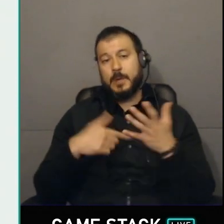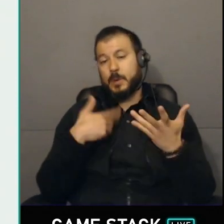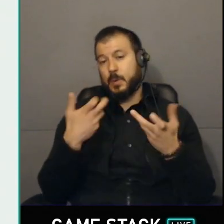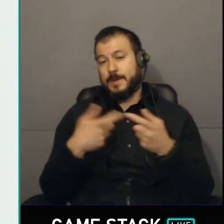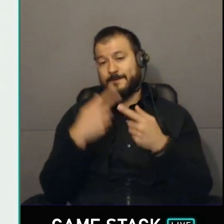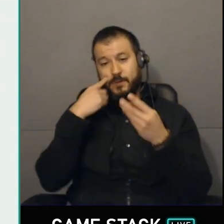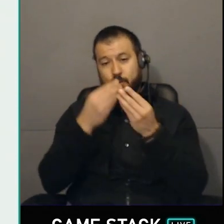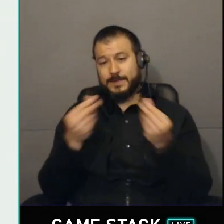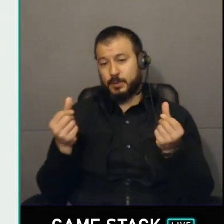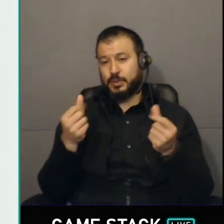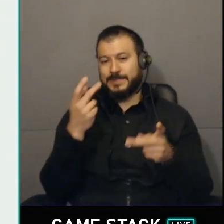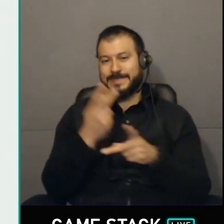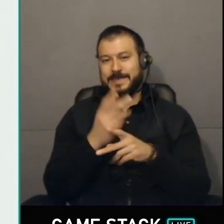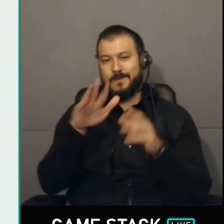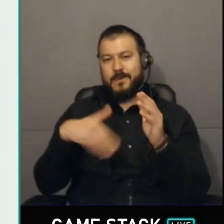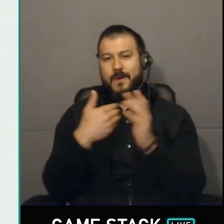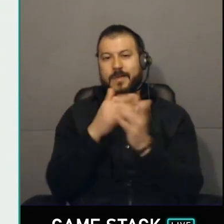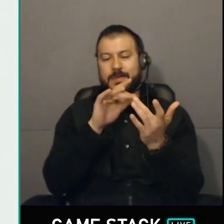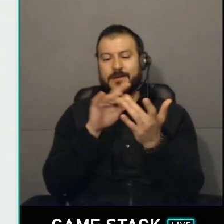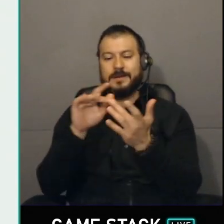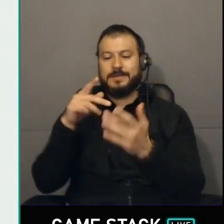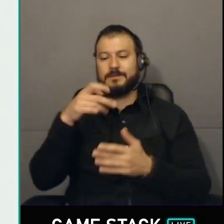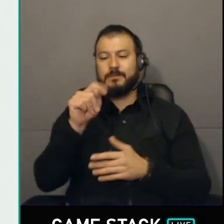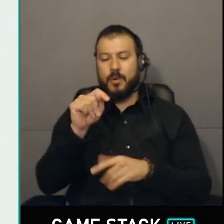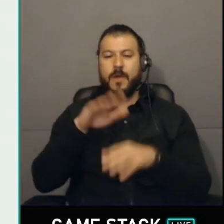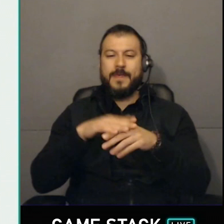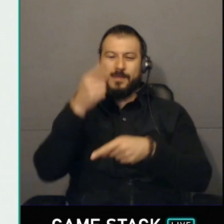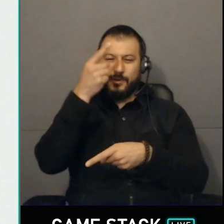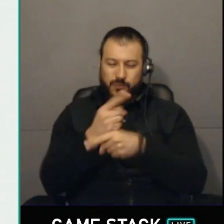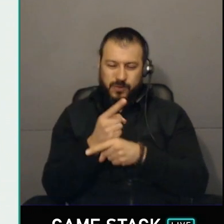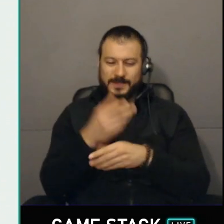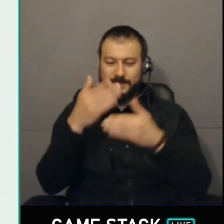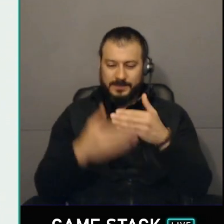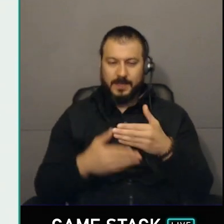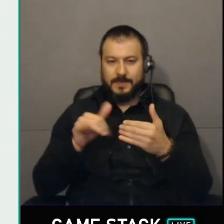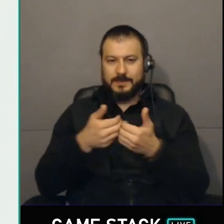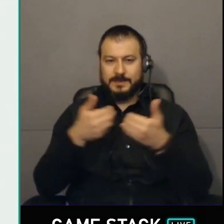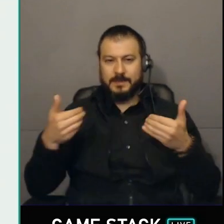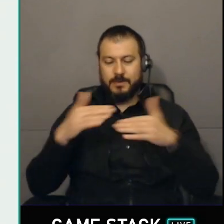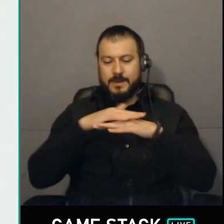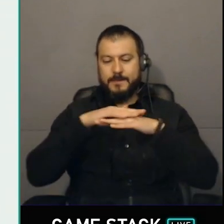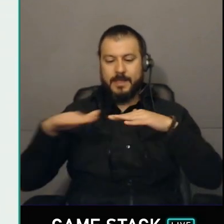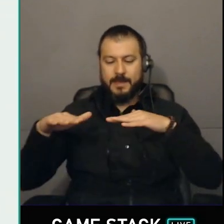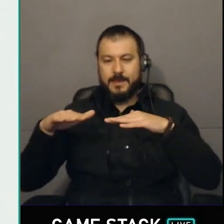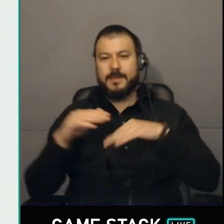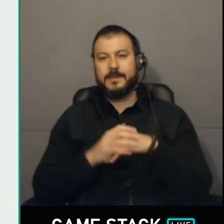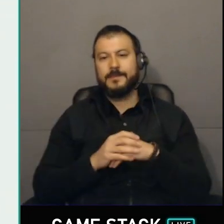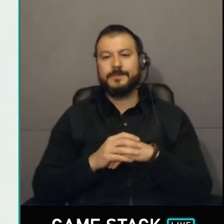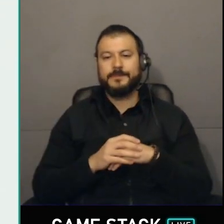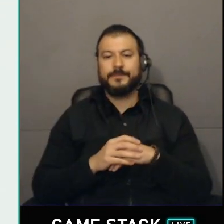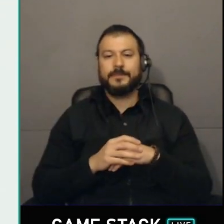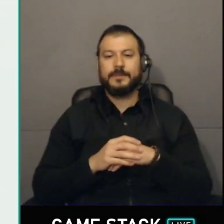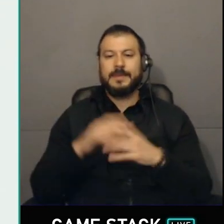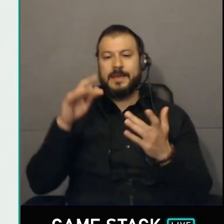all of those contact points on the correct side of that separating plane. We're talking about contact constraints here.